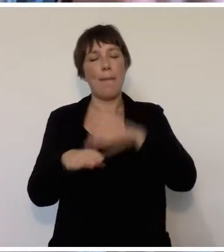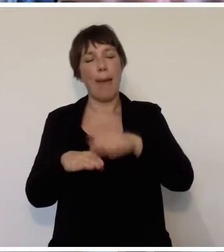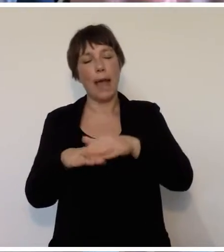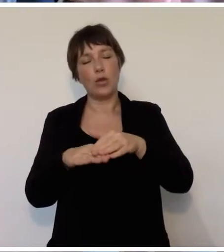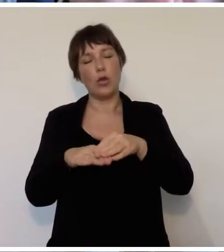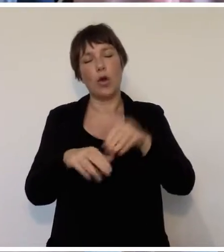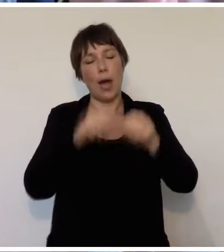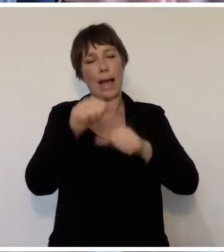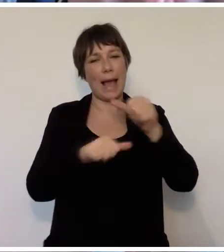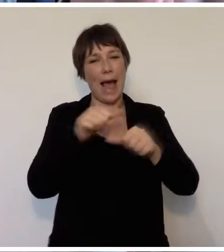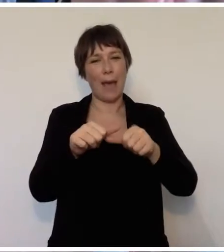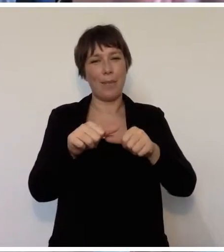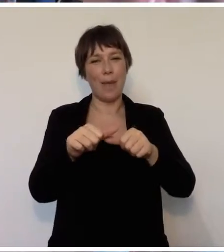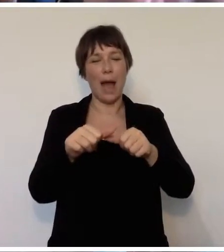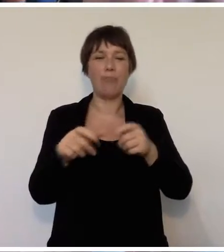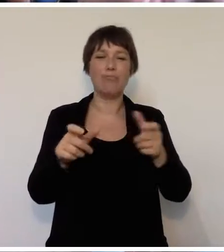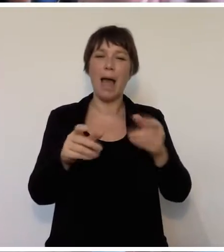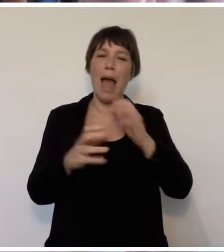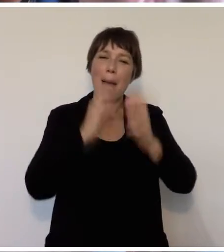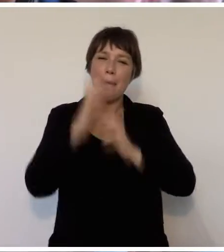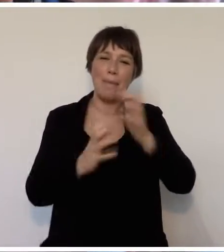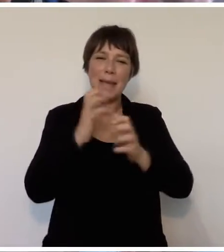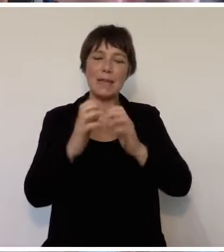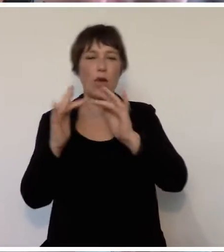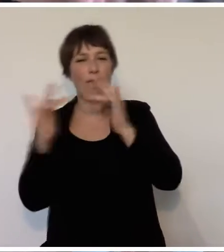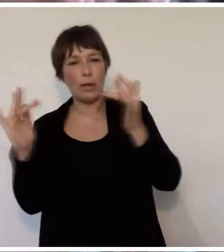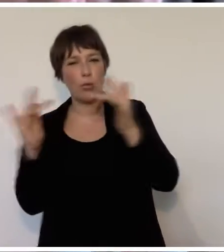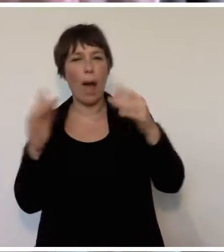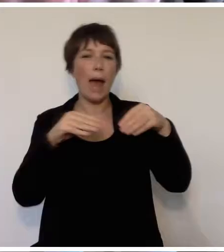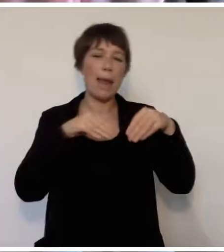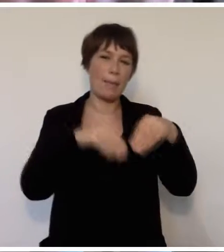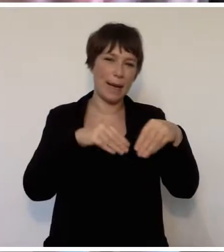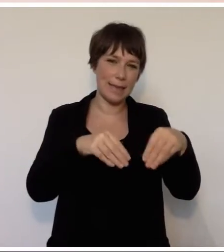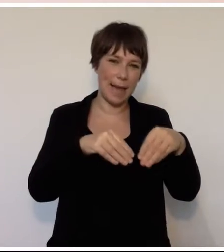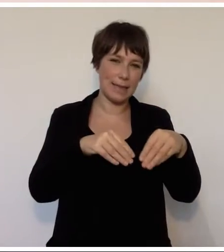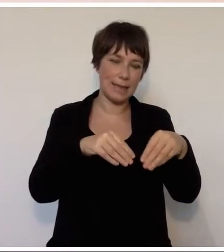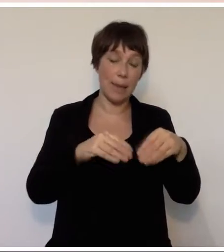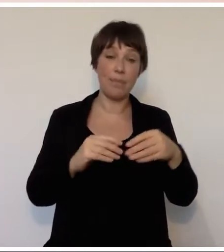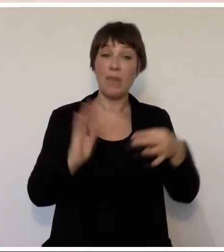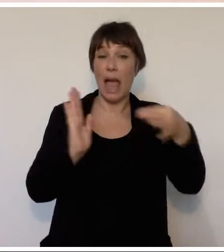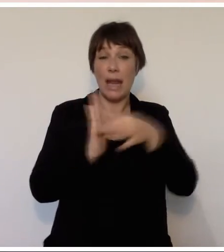where you can feel at home the place where you can feel welcome and be yourself